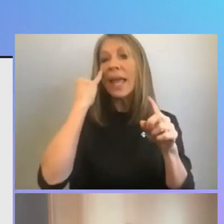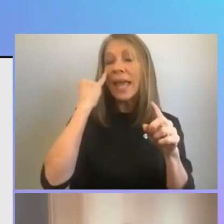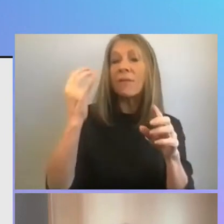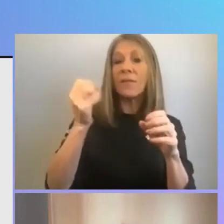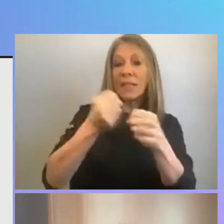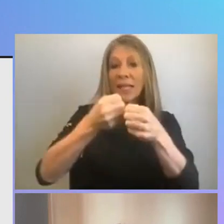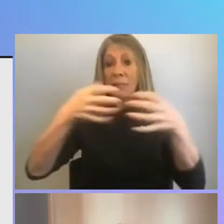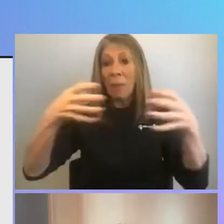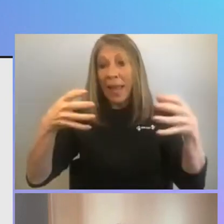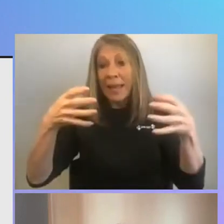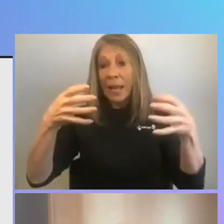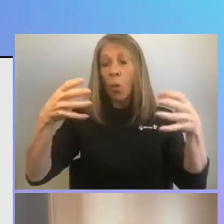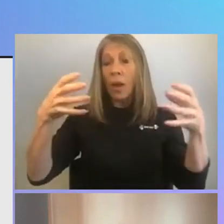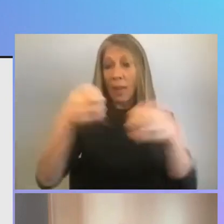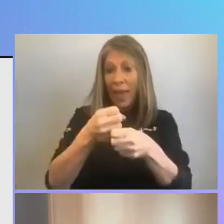its state is expanded or collapsed. And finally, the